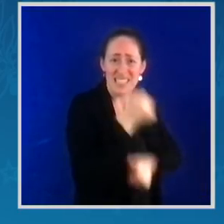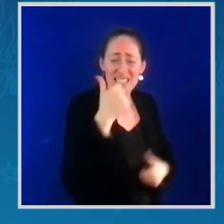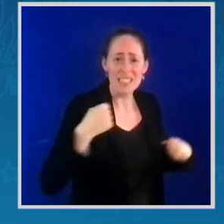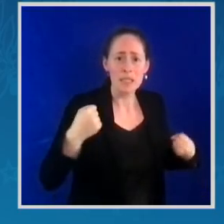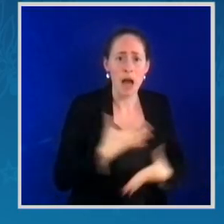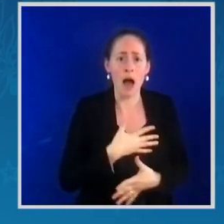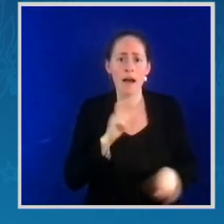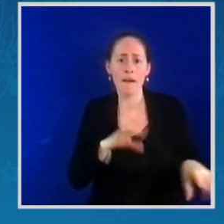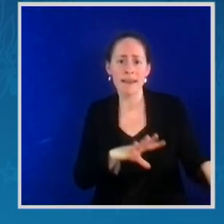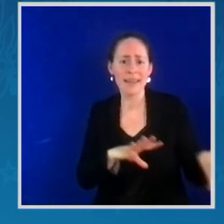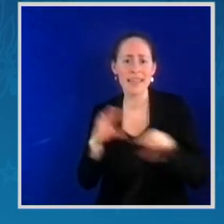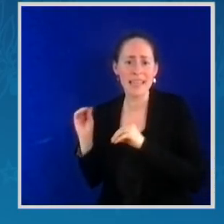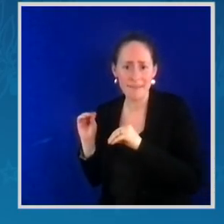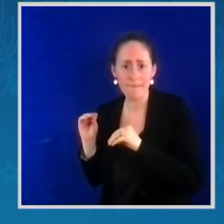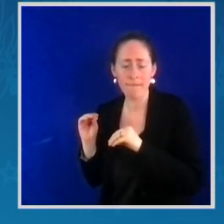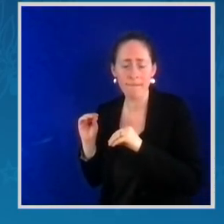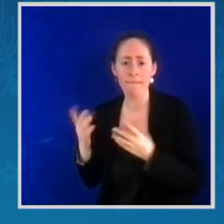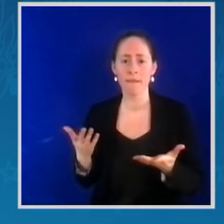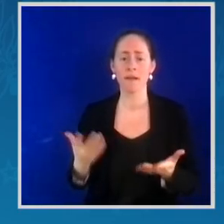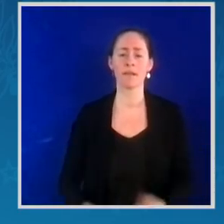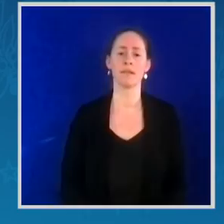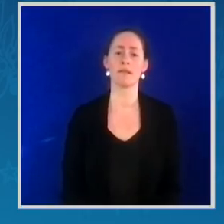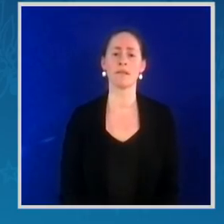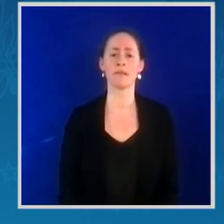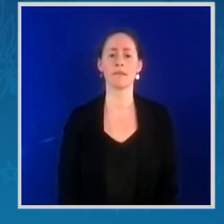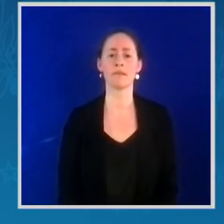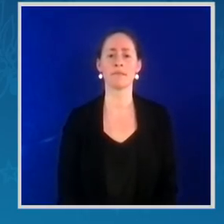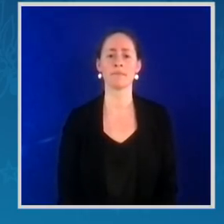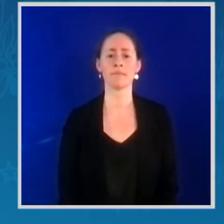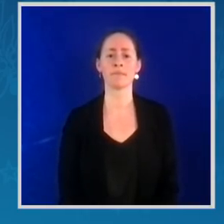means that they cannot satisfy the basic needs to sustain